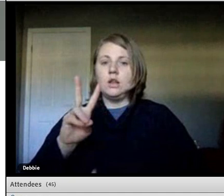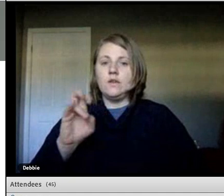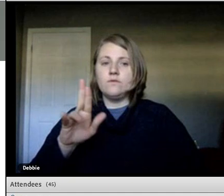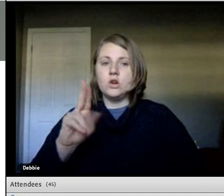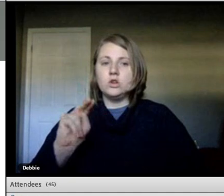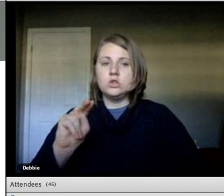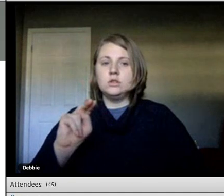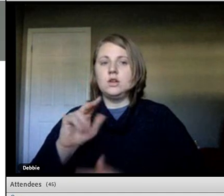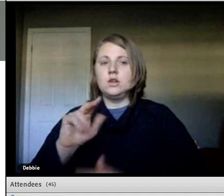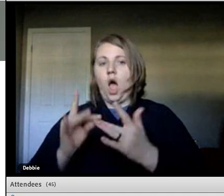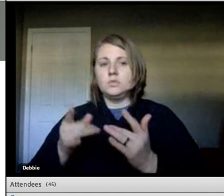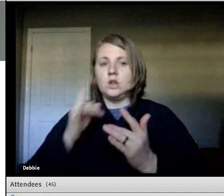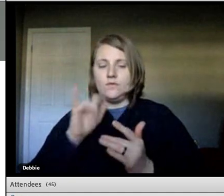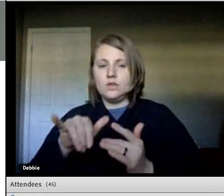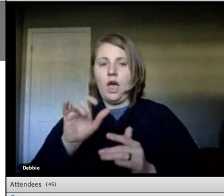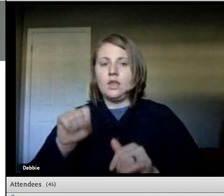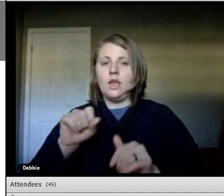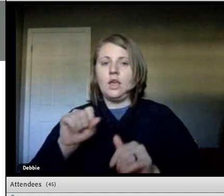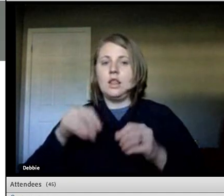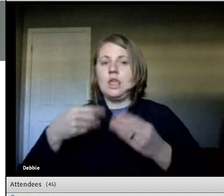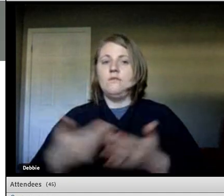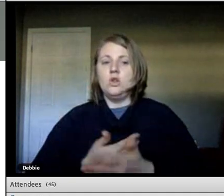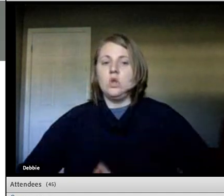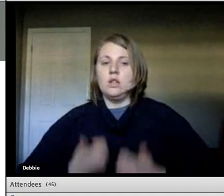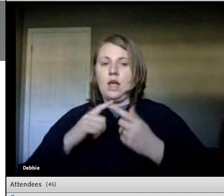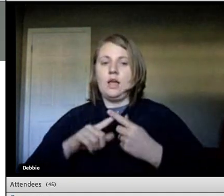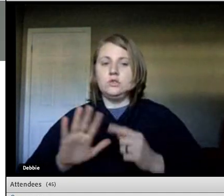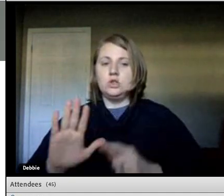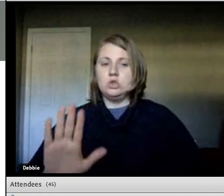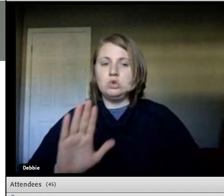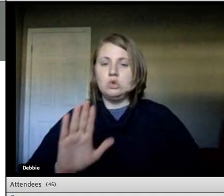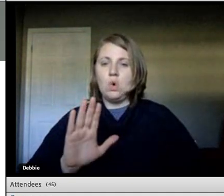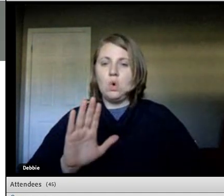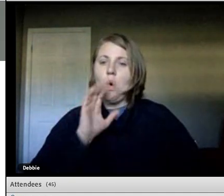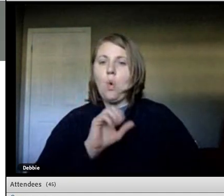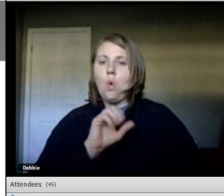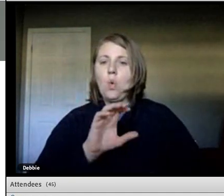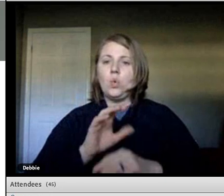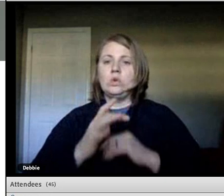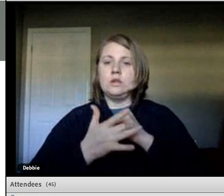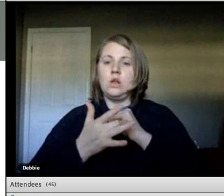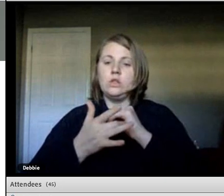and it can bring new life into your older technology.